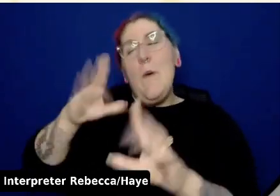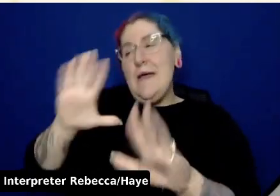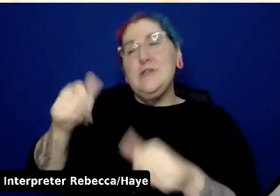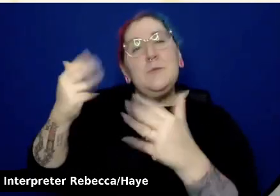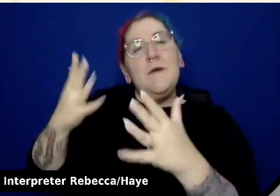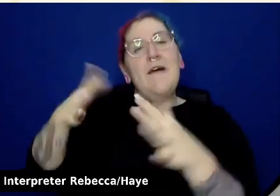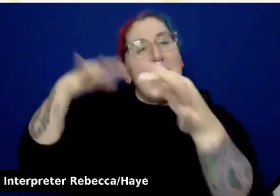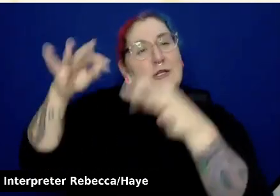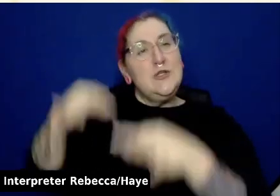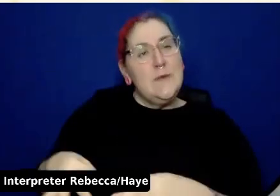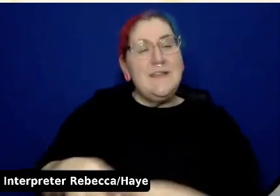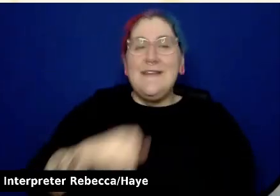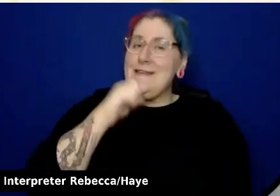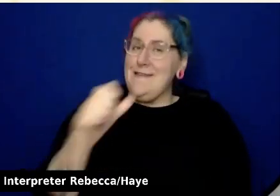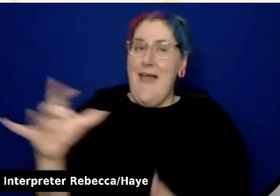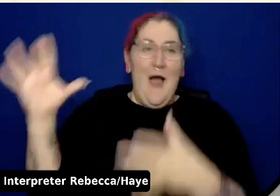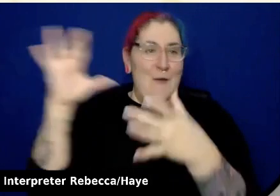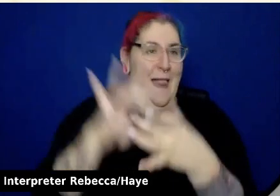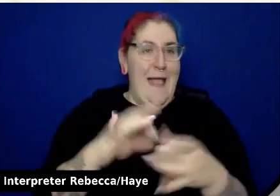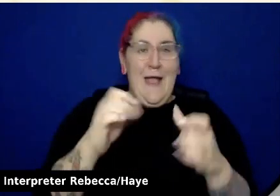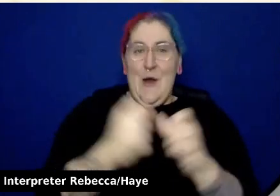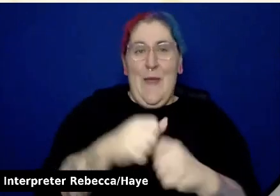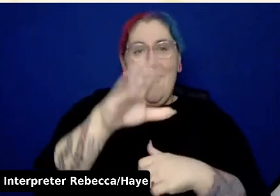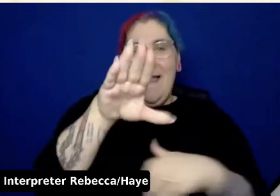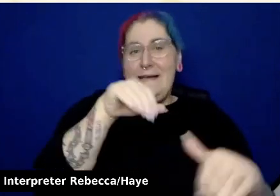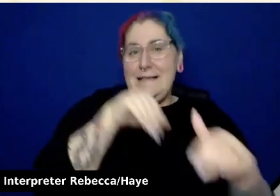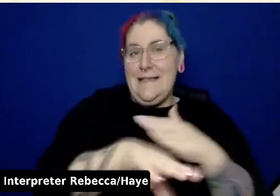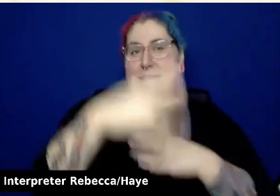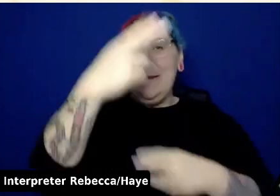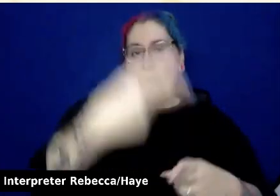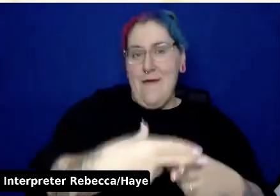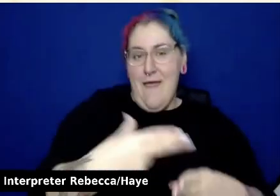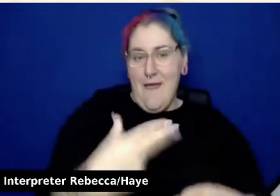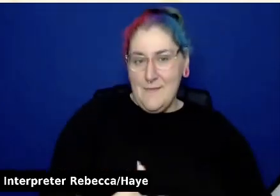For example, to programmatically associate error description with the corresponding form field.